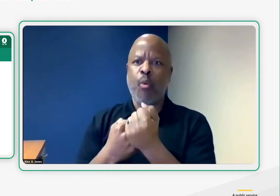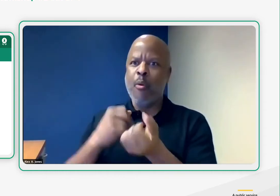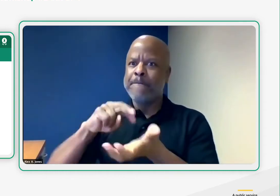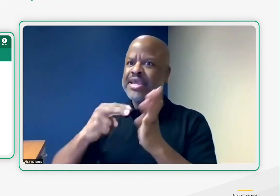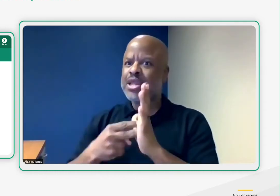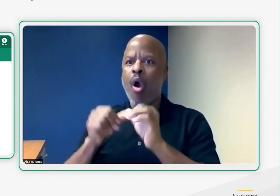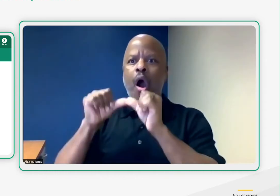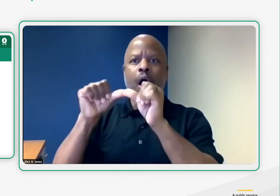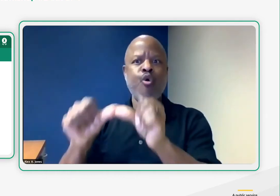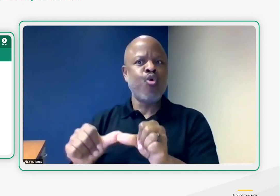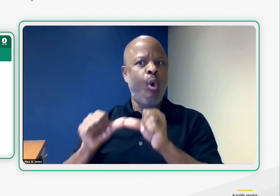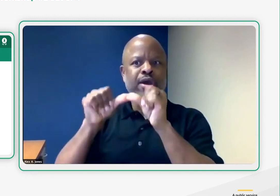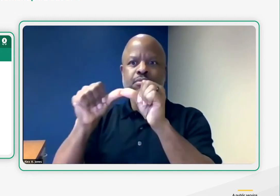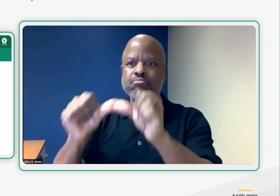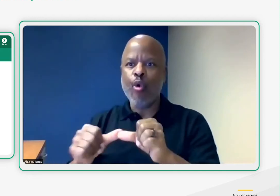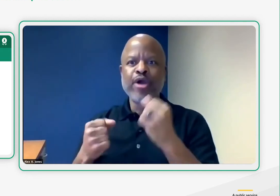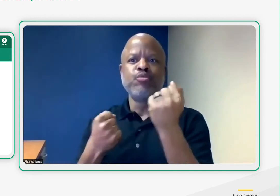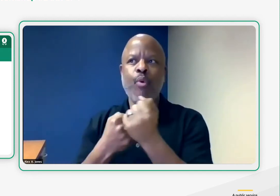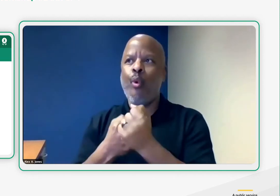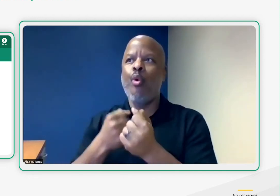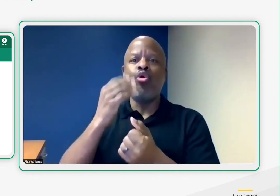Now, structure, support, and accountability is an ongoing process.